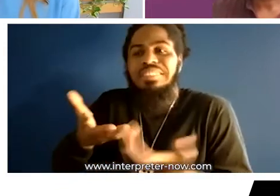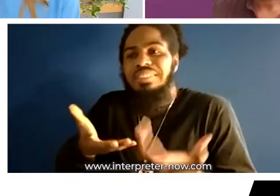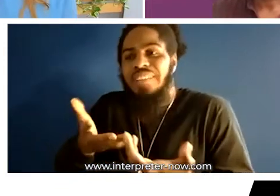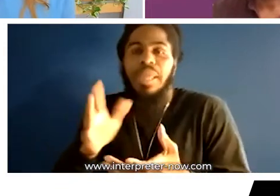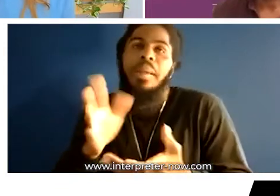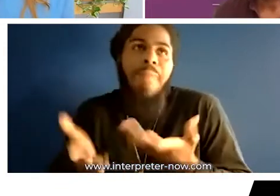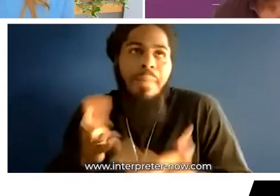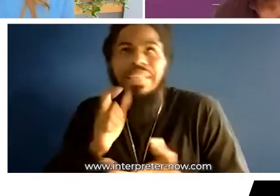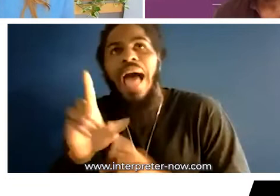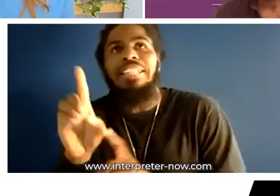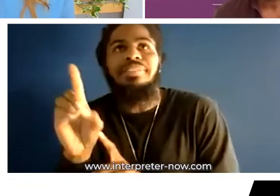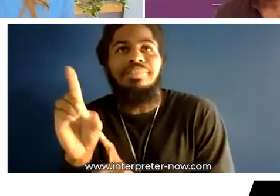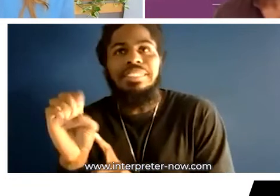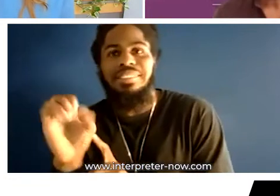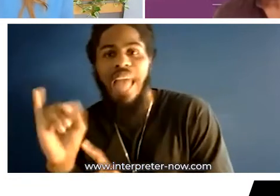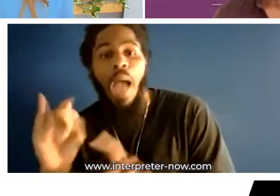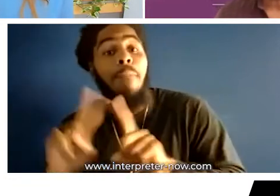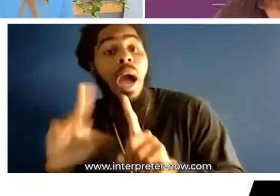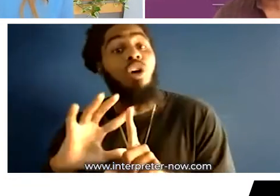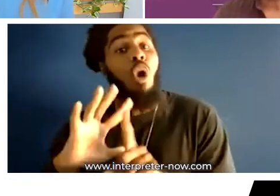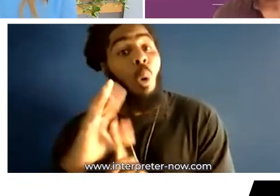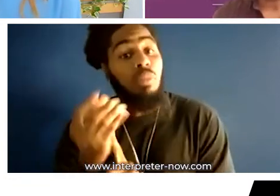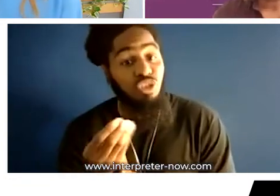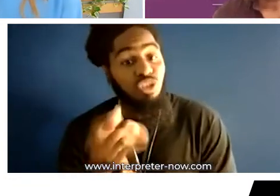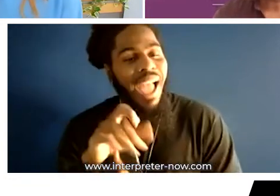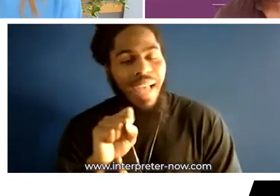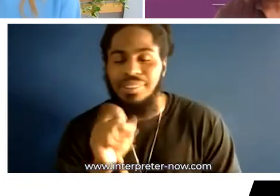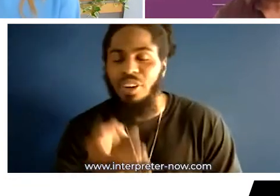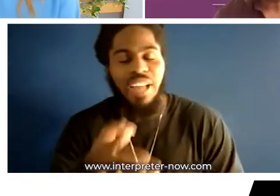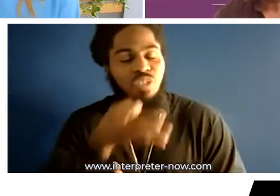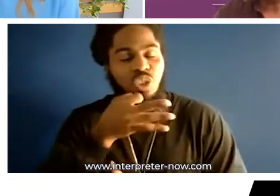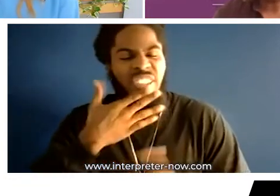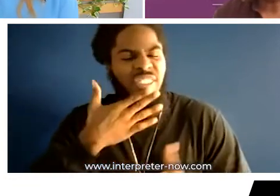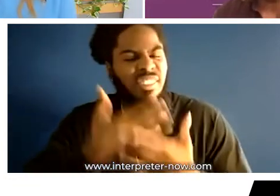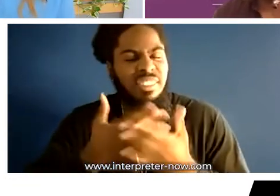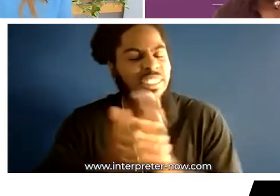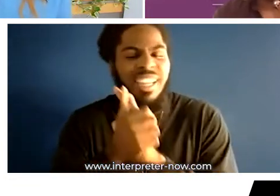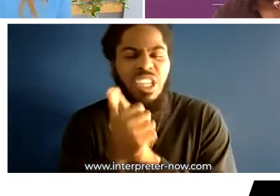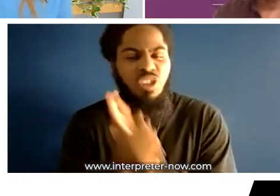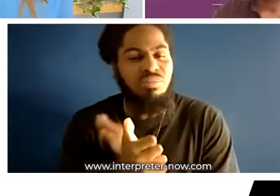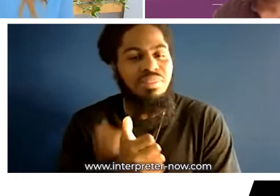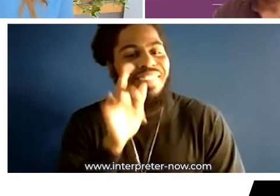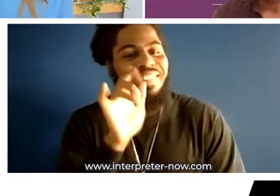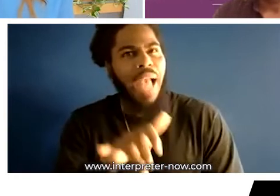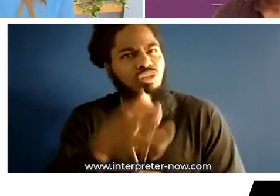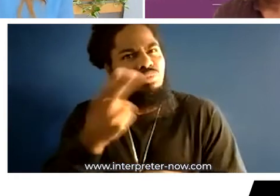but certainly around culture and so use that knowledge and partner together.